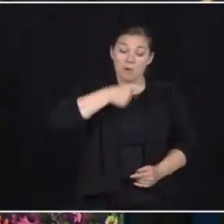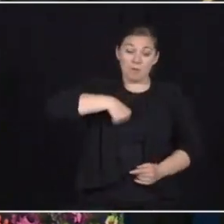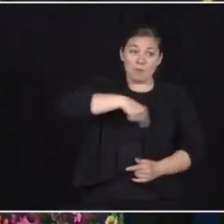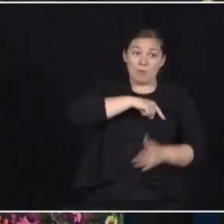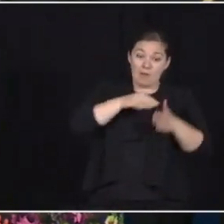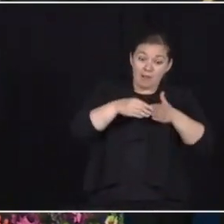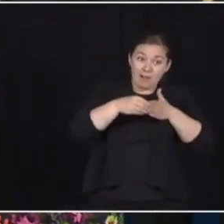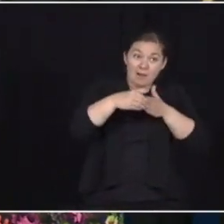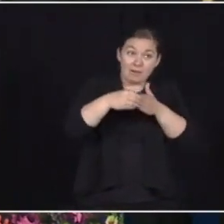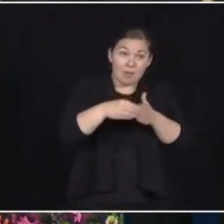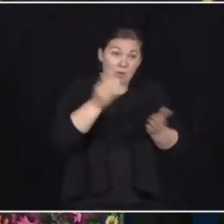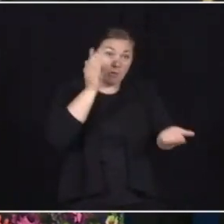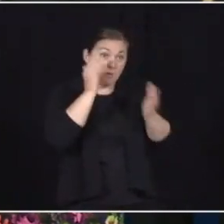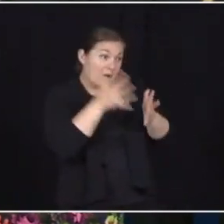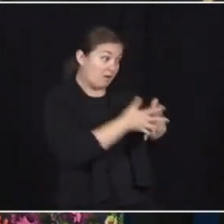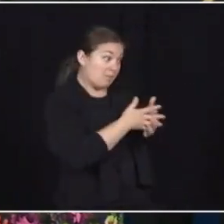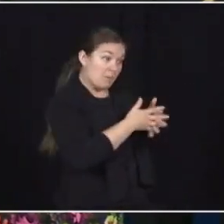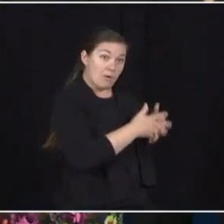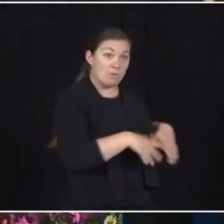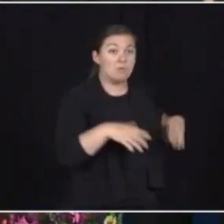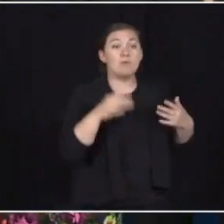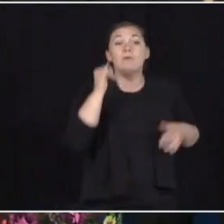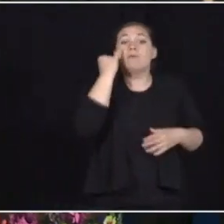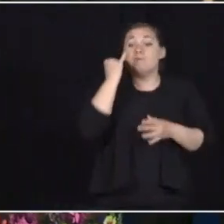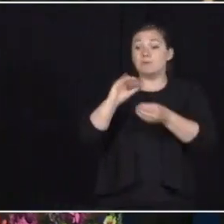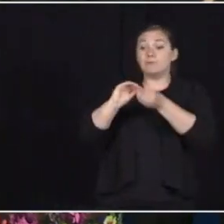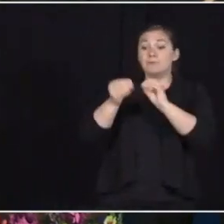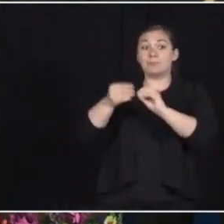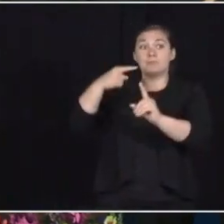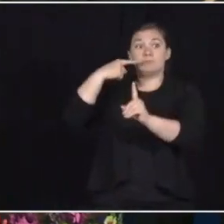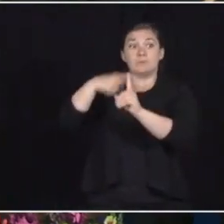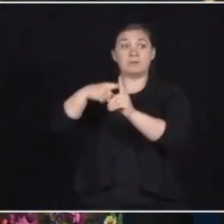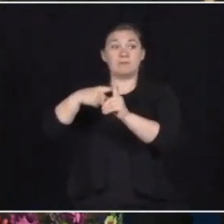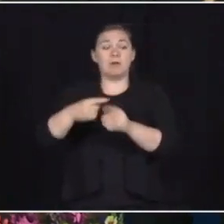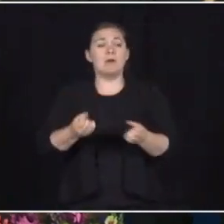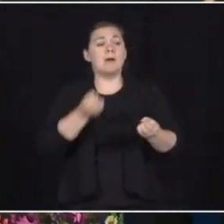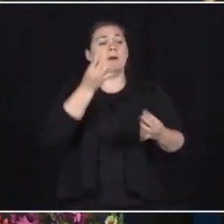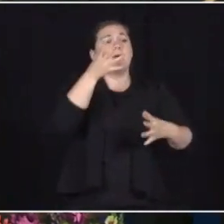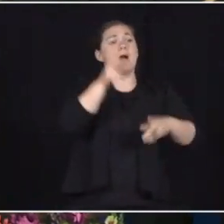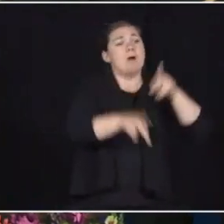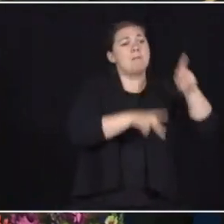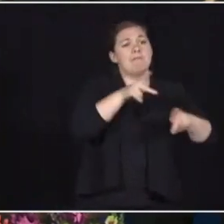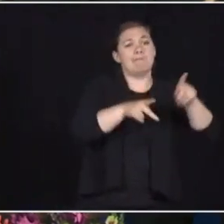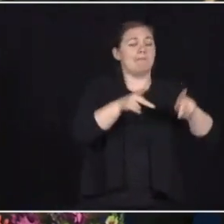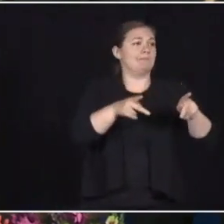They show me that chart and I mentioned it before, but it is so impressive. It is not about our government.